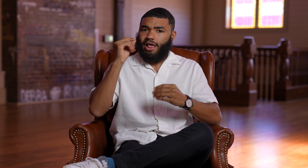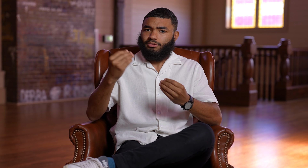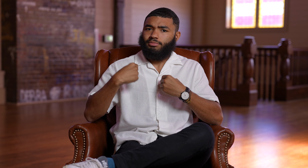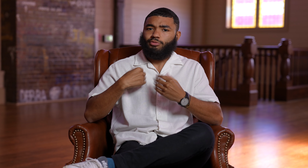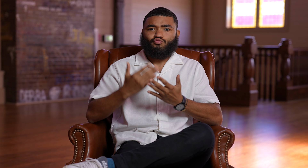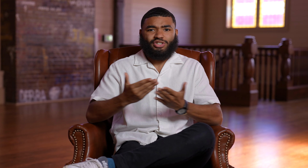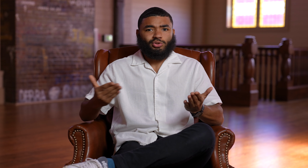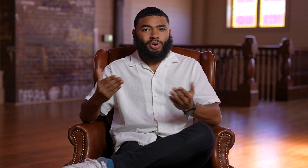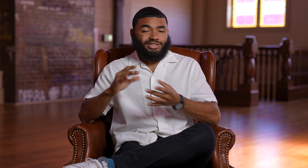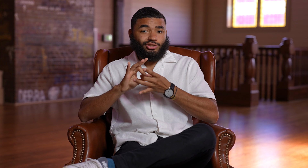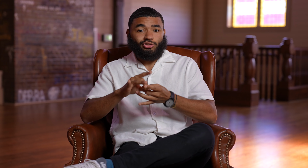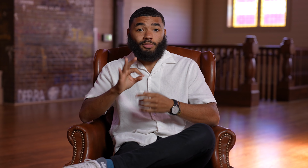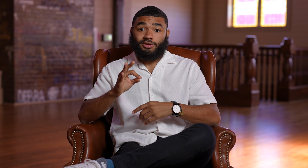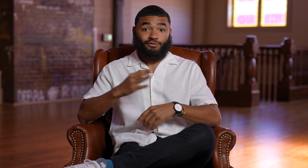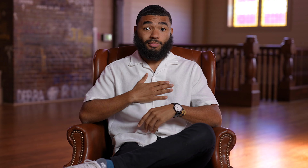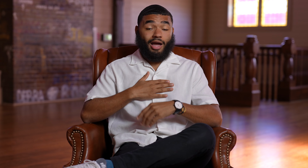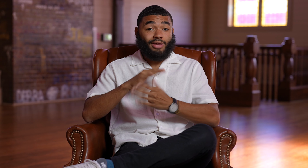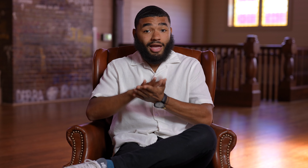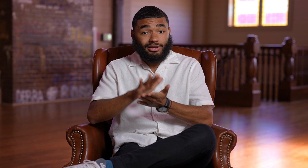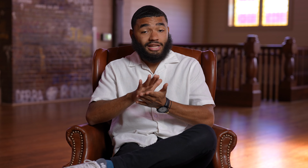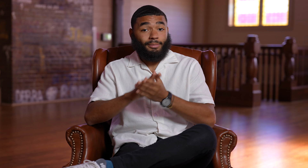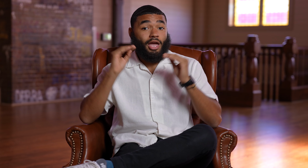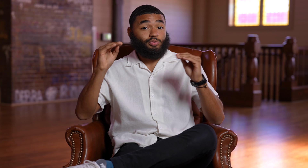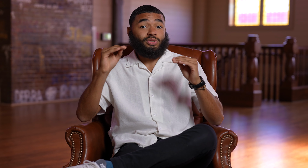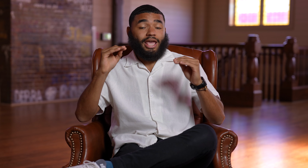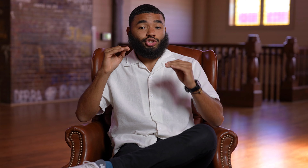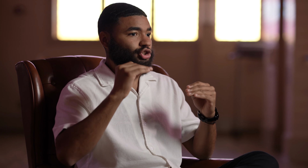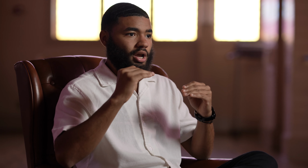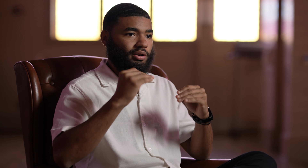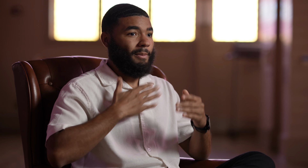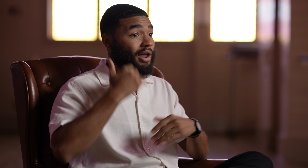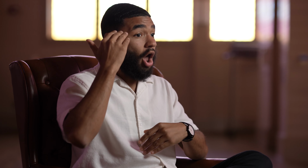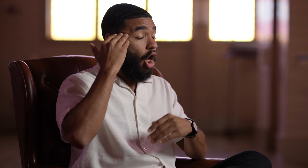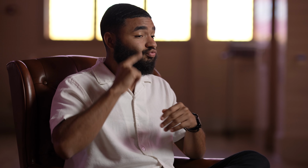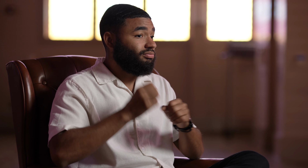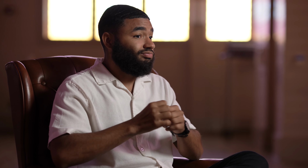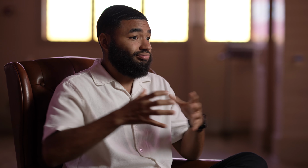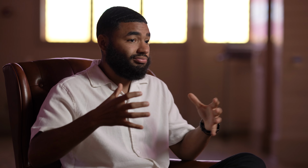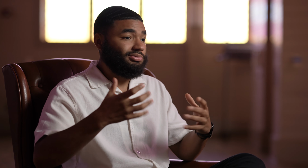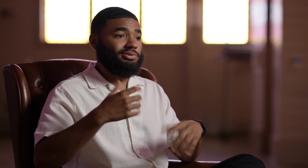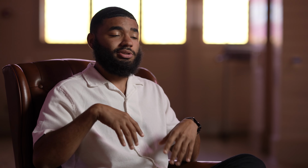Gallaudet has given me resources in terms of my academic education. My knowledge has expanded